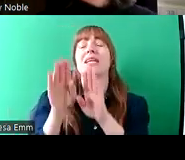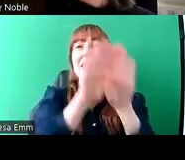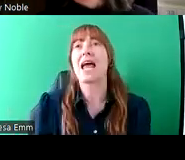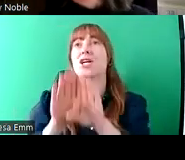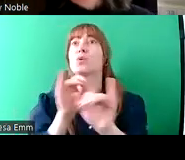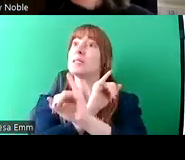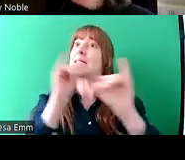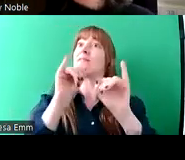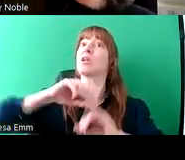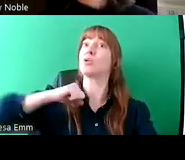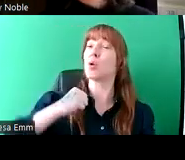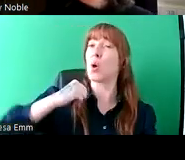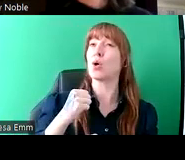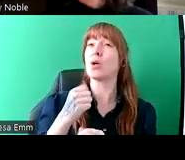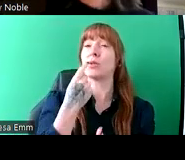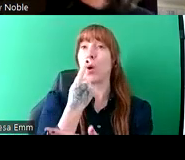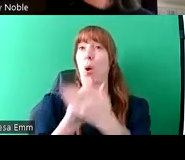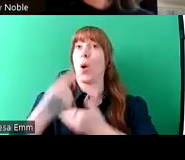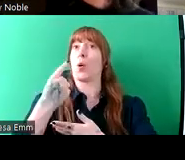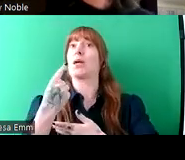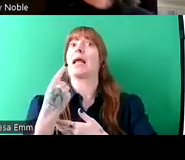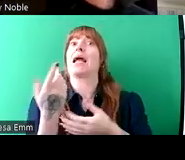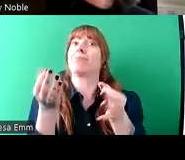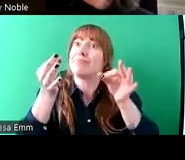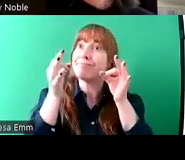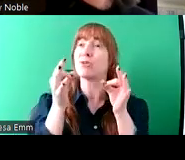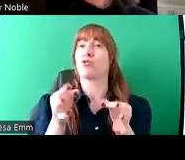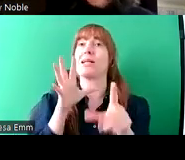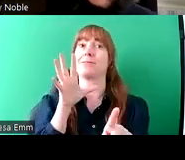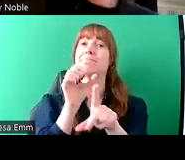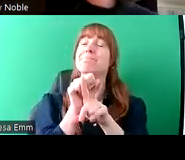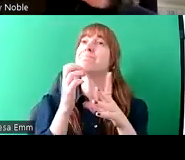only accredited museum in the entire UK that is dedicated to women's history. So, there are